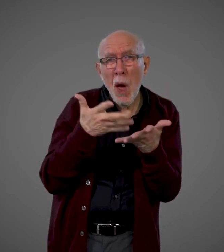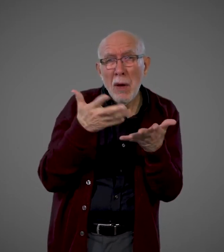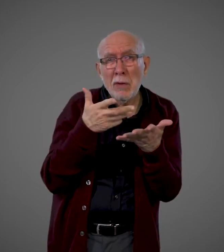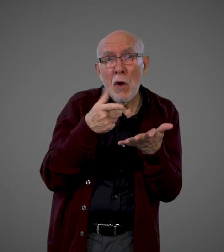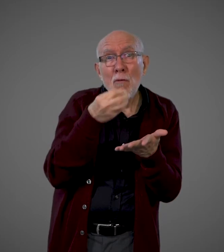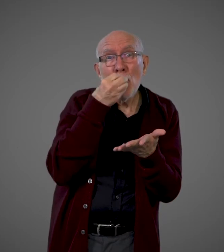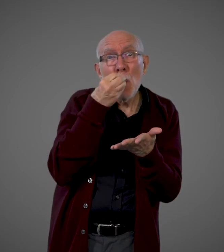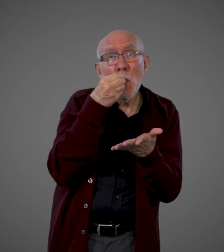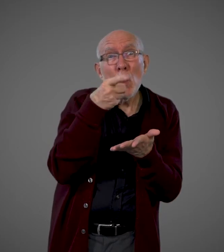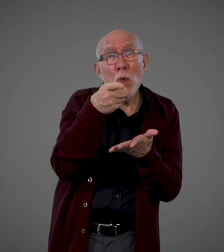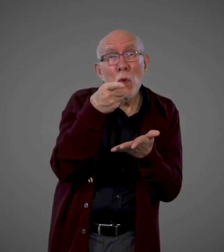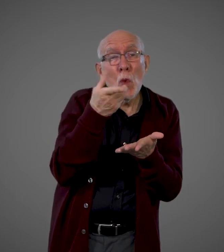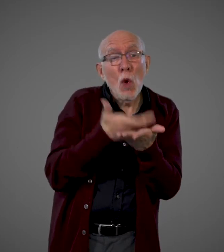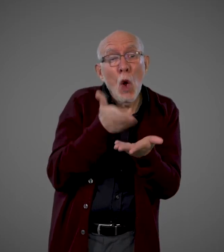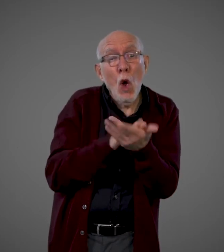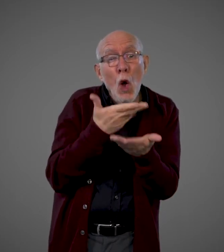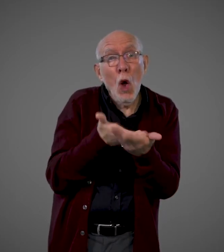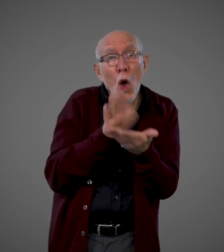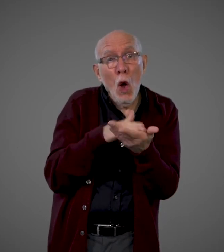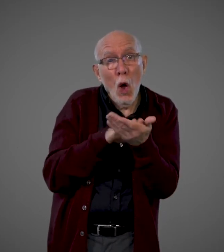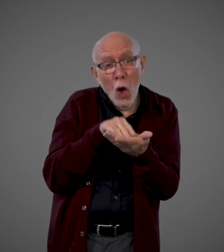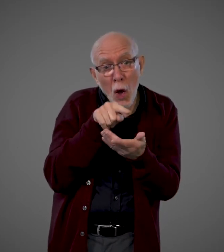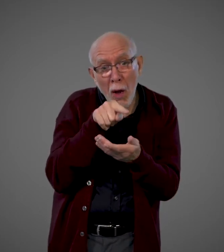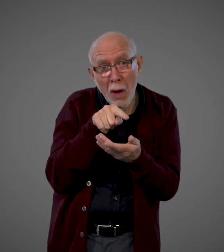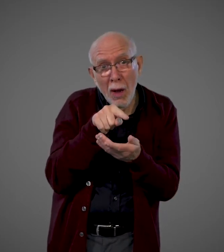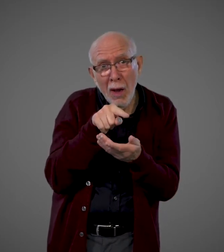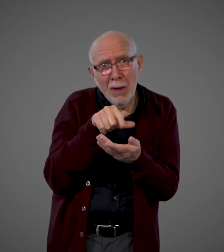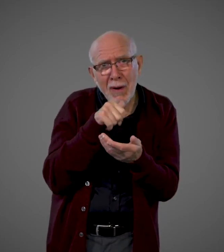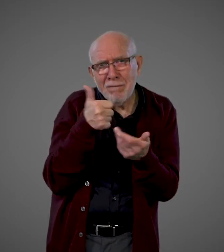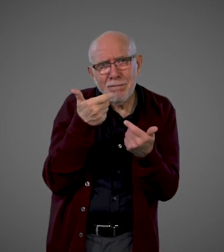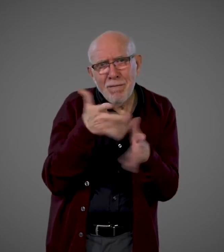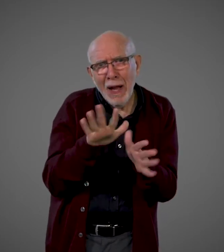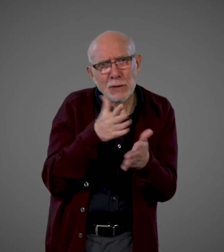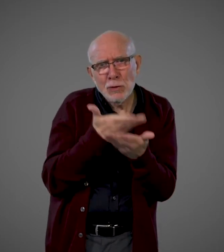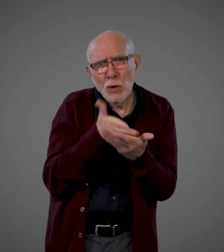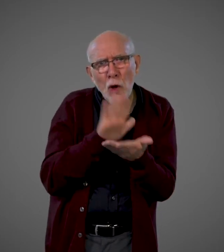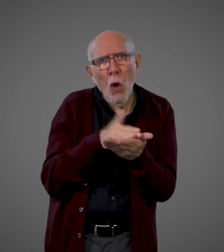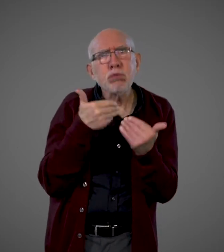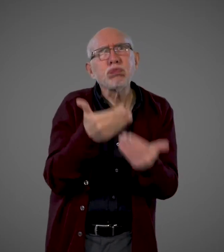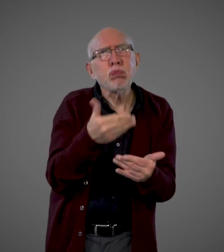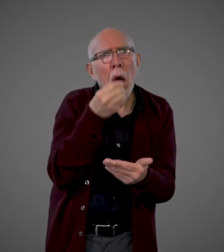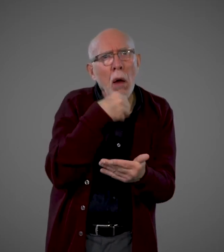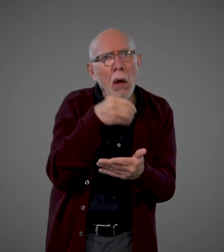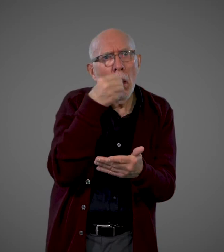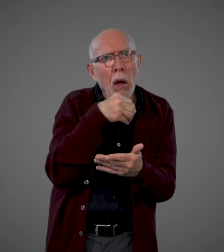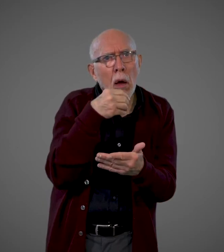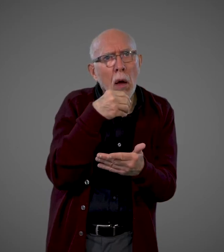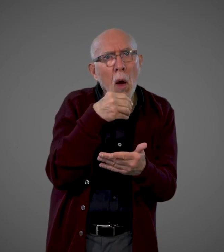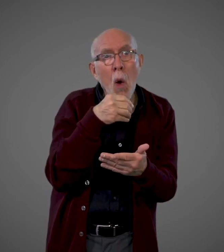Food poisoning might be from not cooking some foods long enough and you ate it anyway.